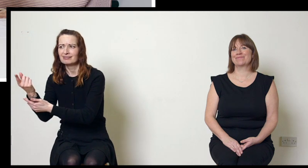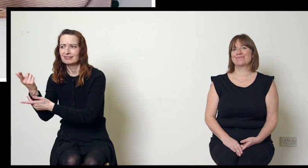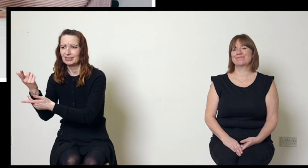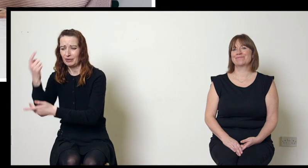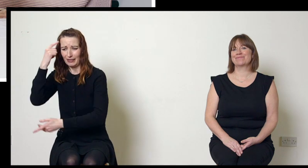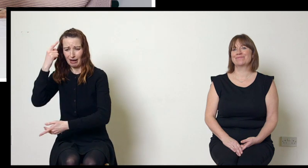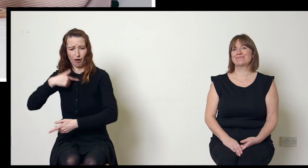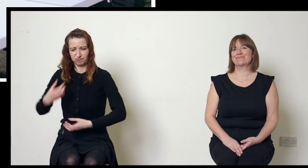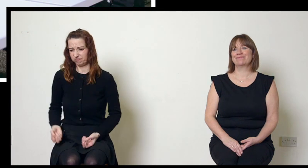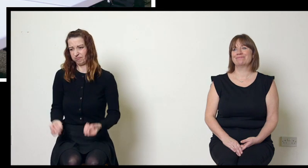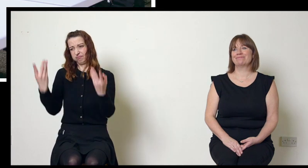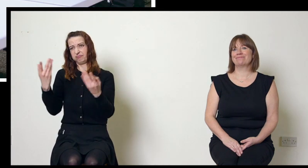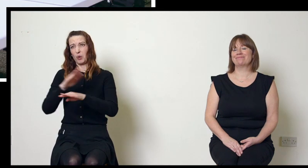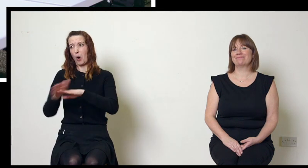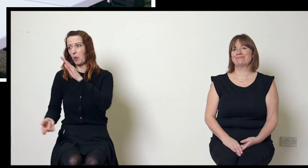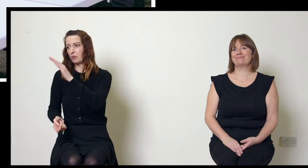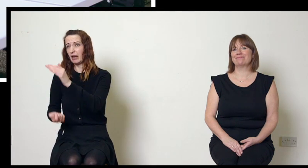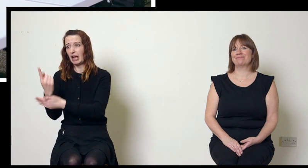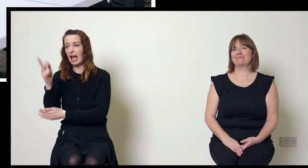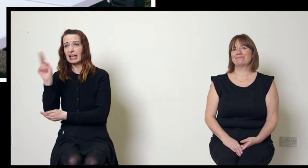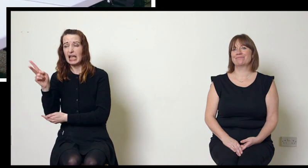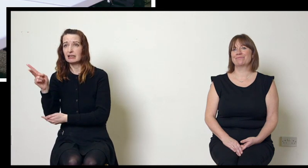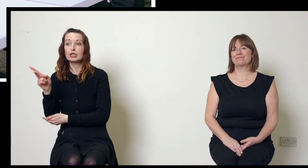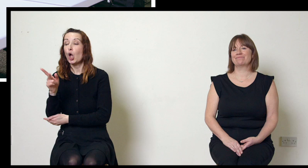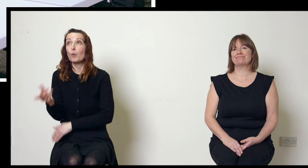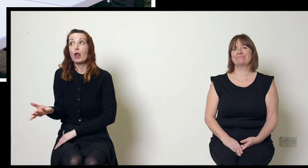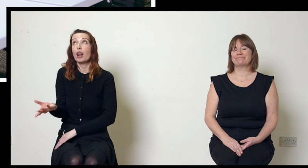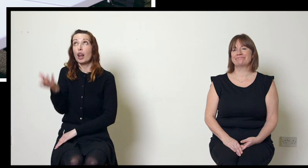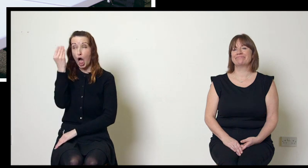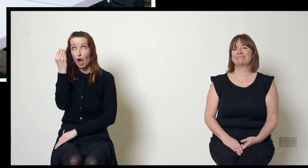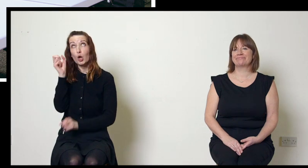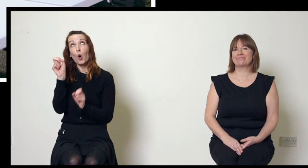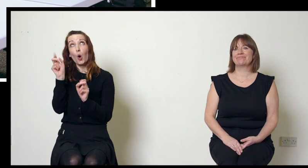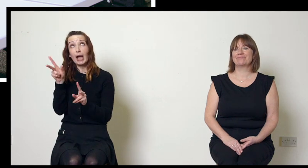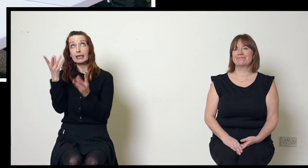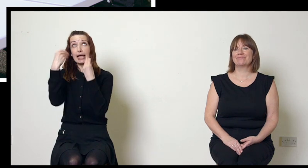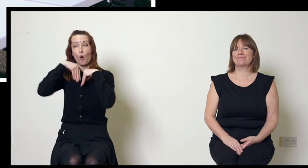It's like, right, okay, take that on and then move forward and learn from it. Yeah, I think it's been trying